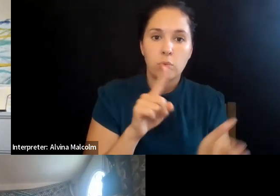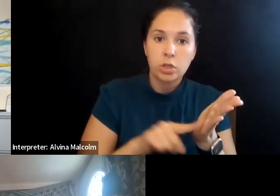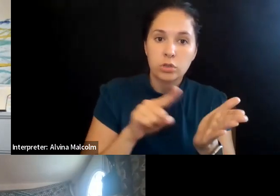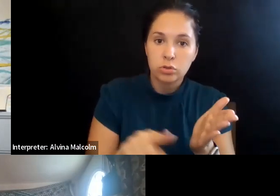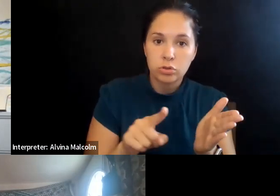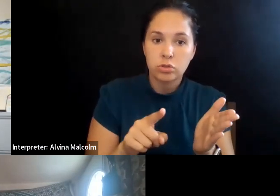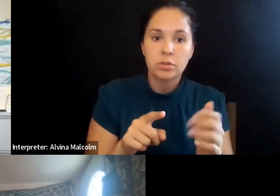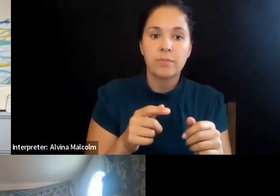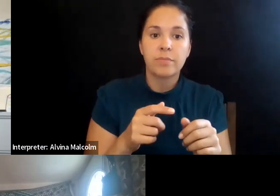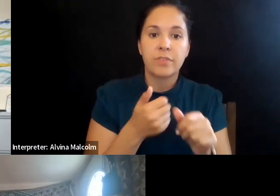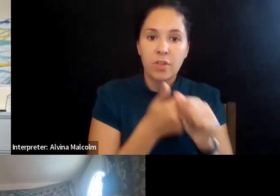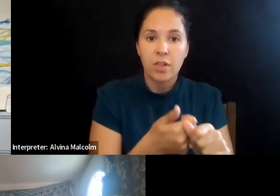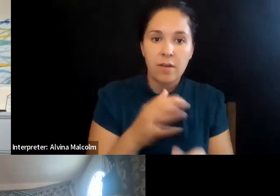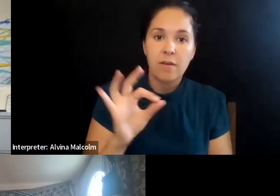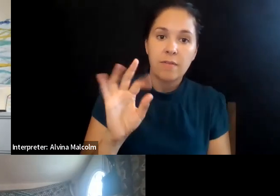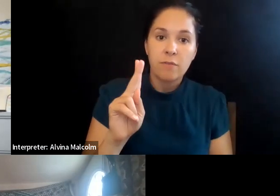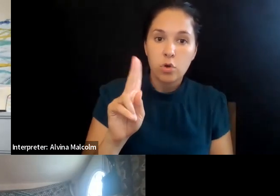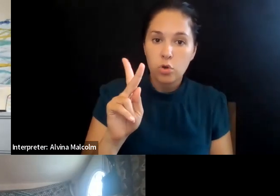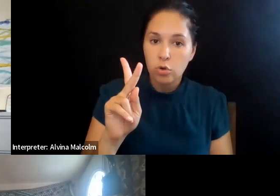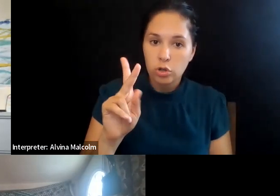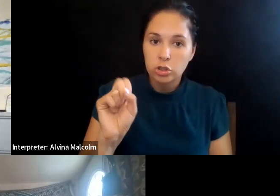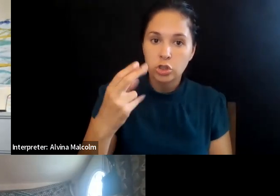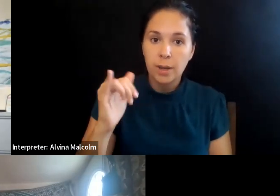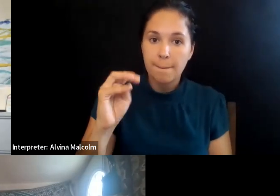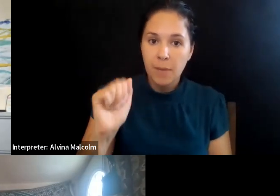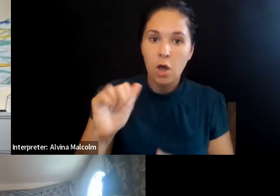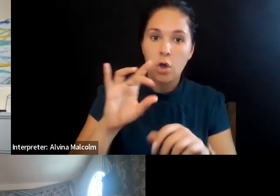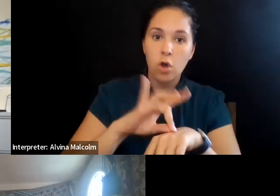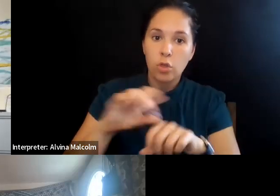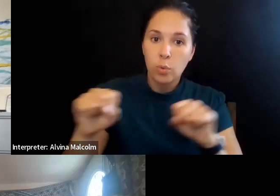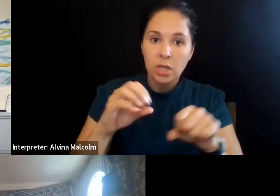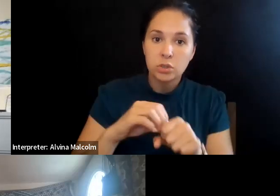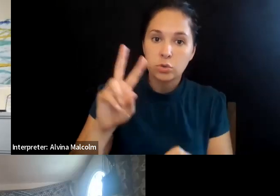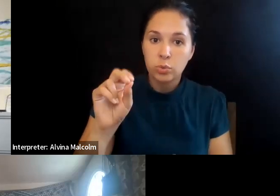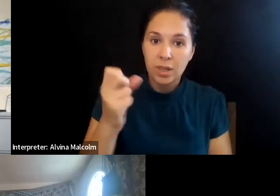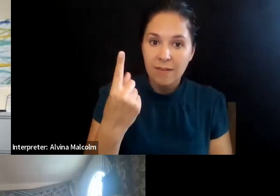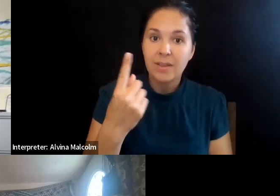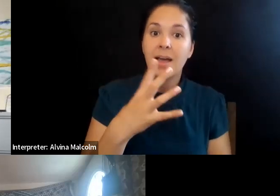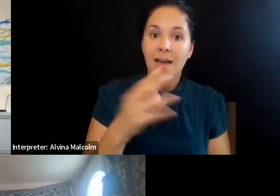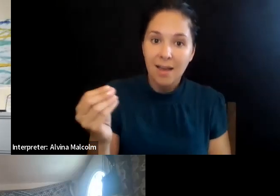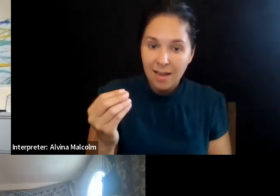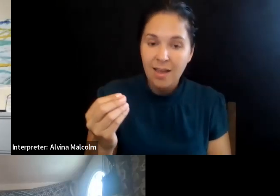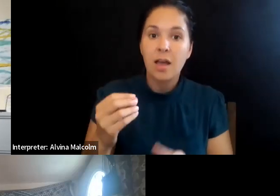including being injured. This comes from the United Nations' understanding